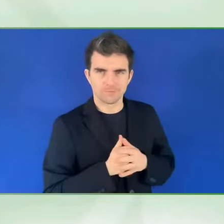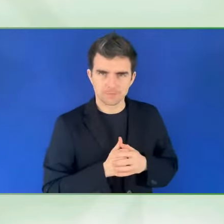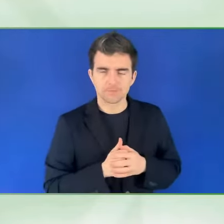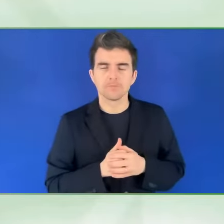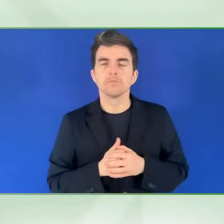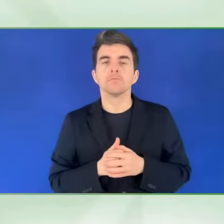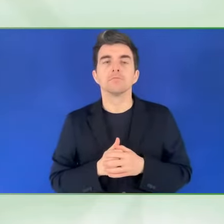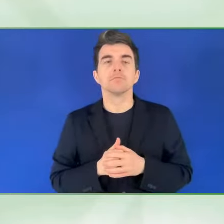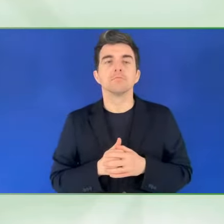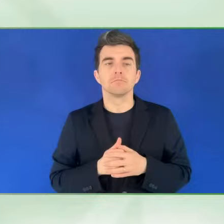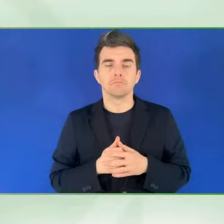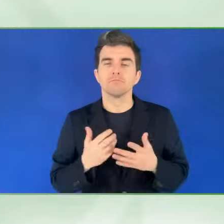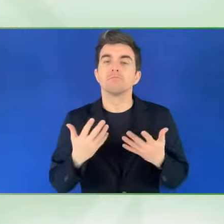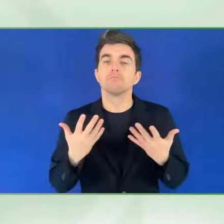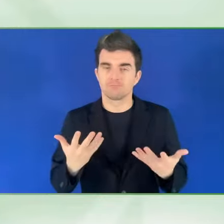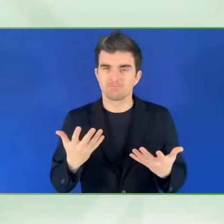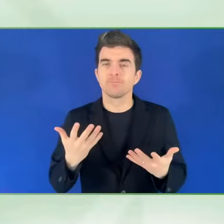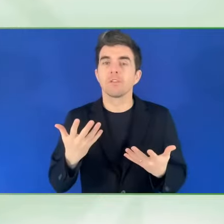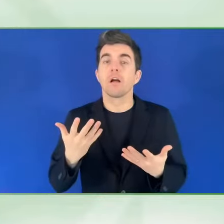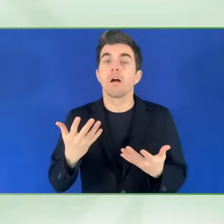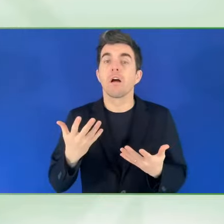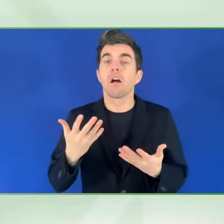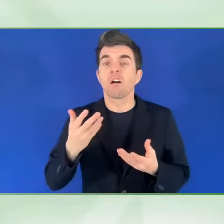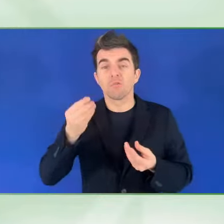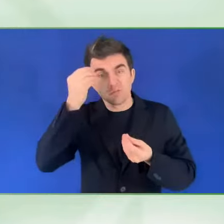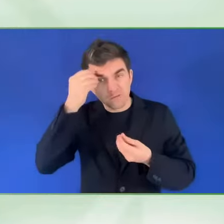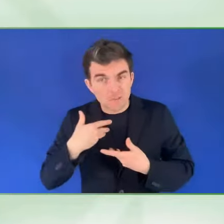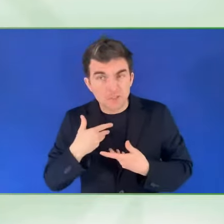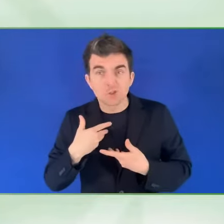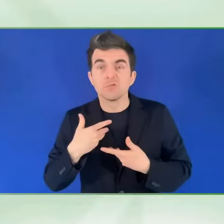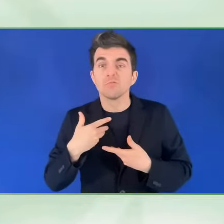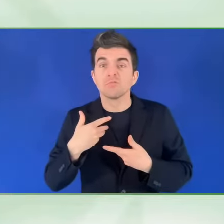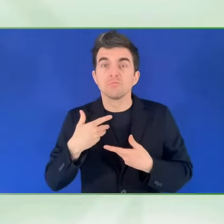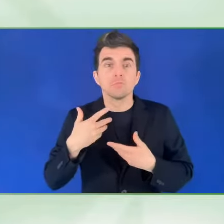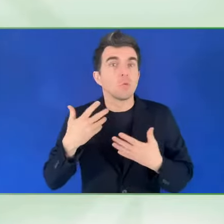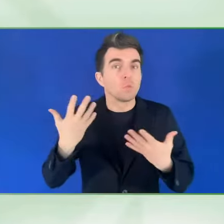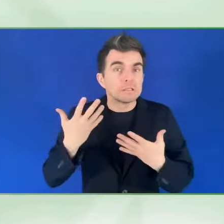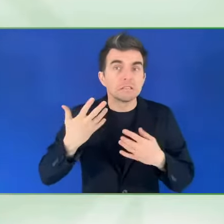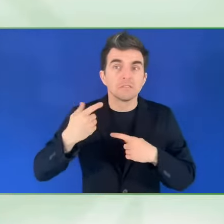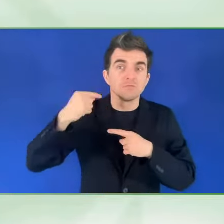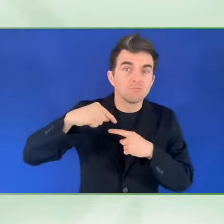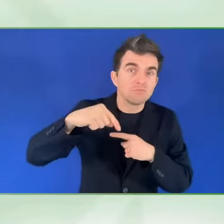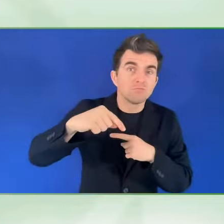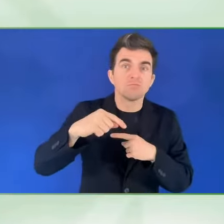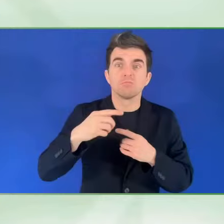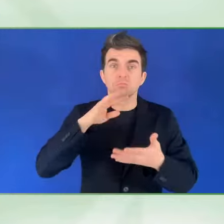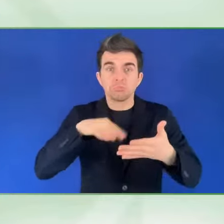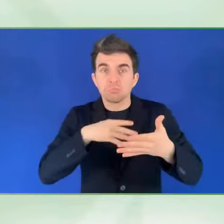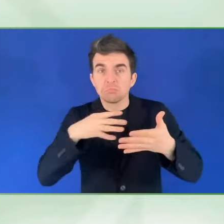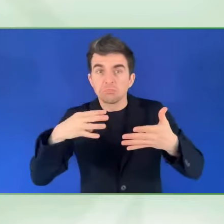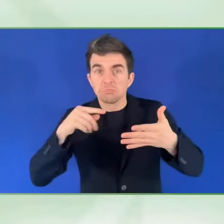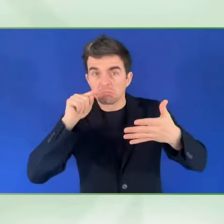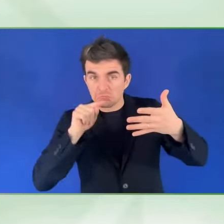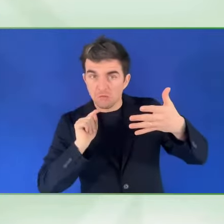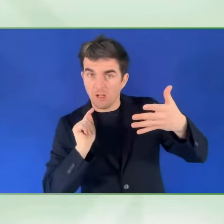And in Brazil, which means a population mainly of black people. But what has the School of people done since its foundation? We have received over 100 national and international acknowledgements. We became the most awarded Latin America NGO, by the Zero Project Awards.